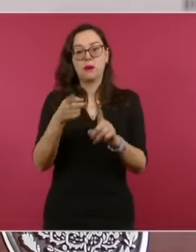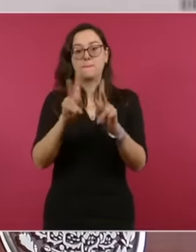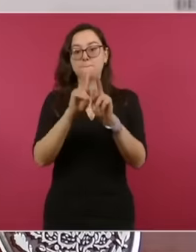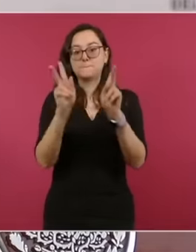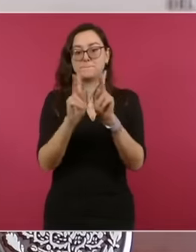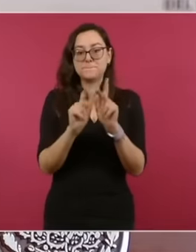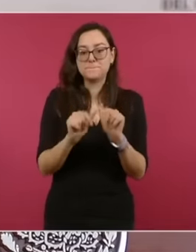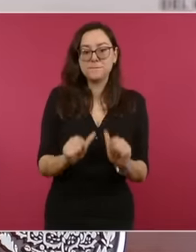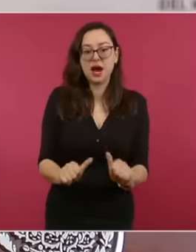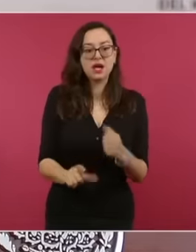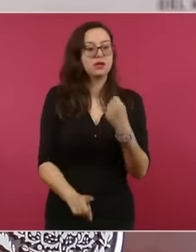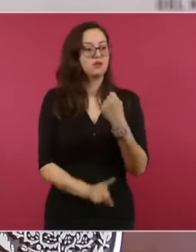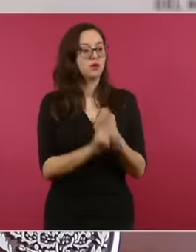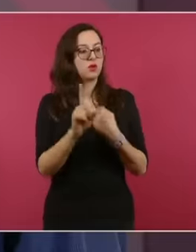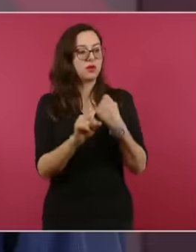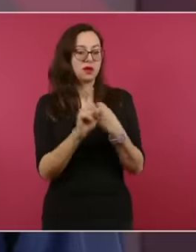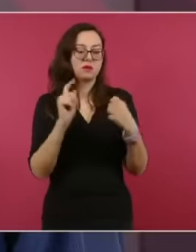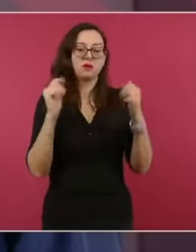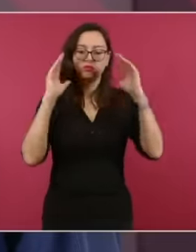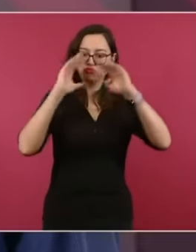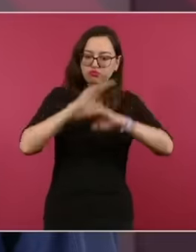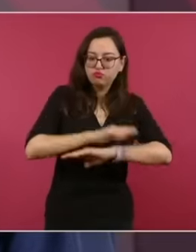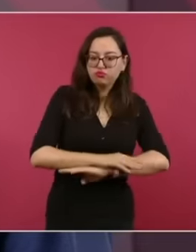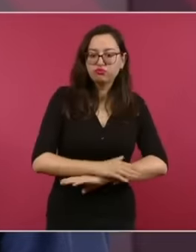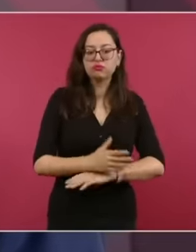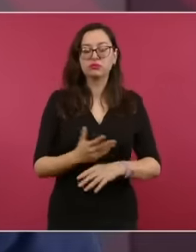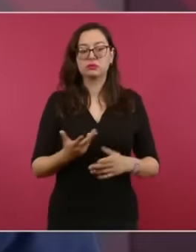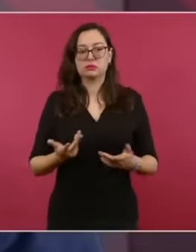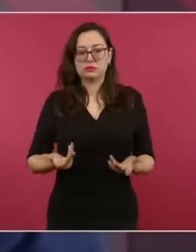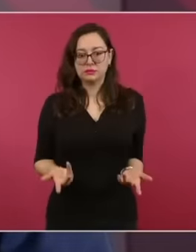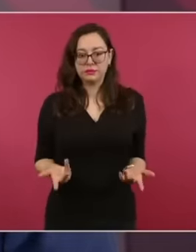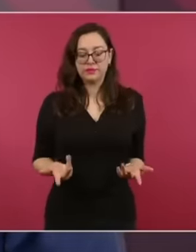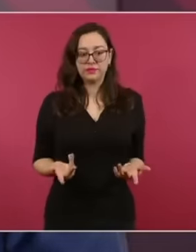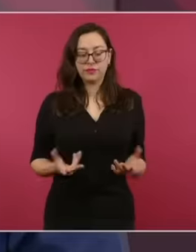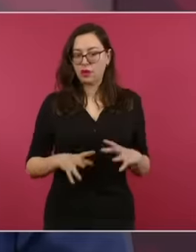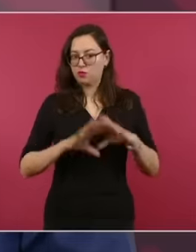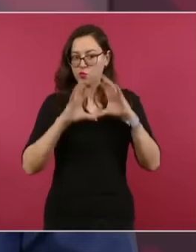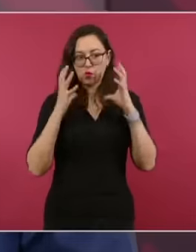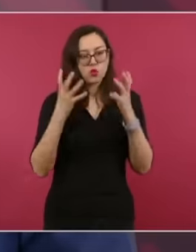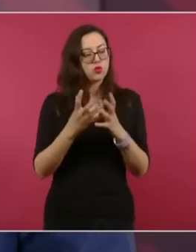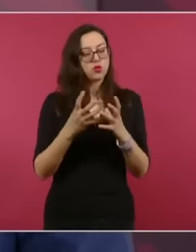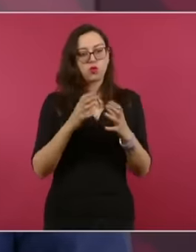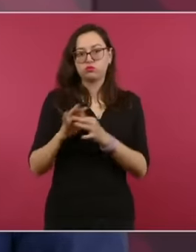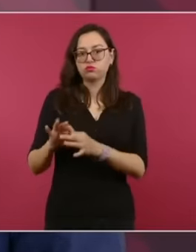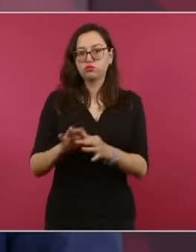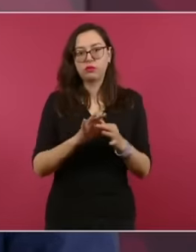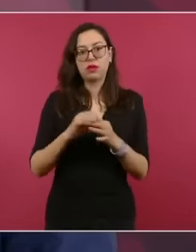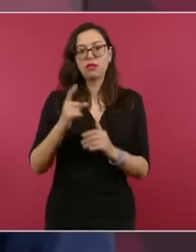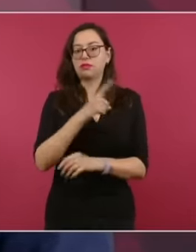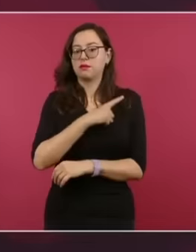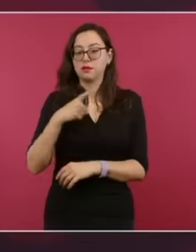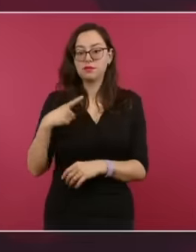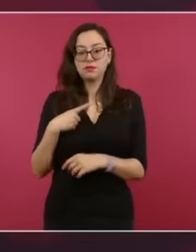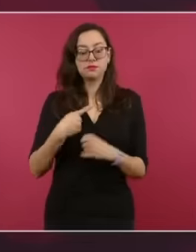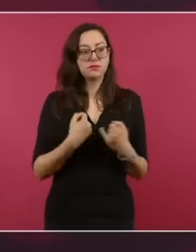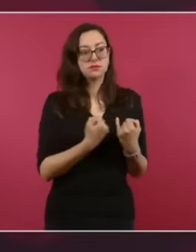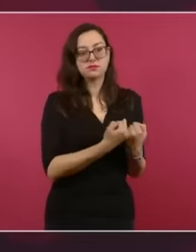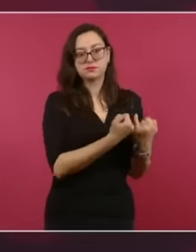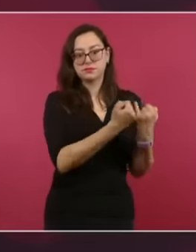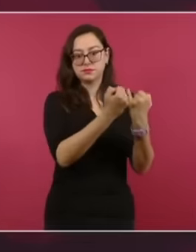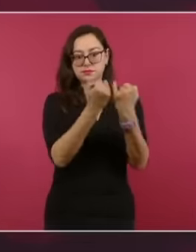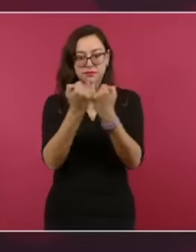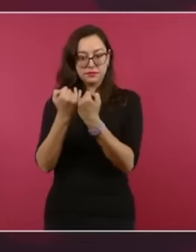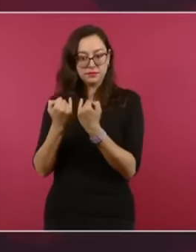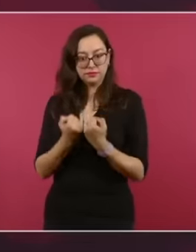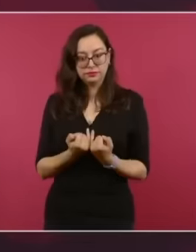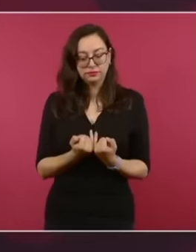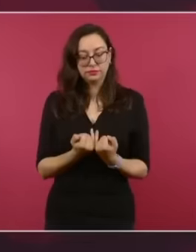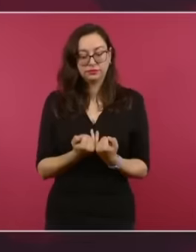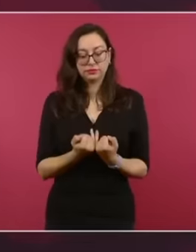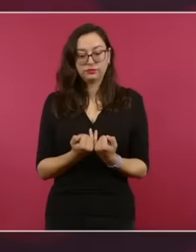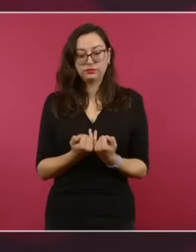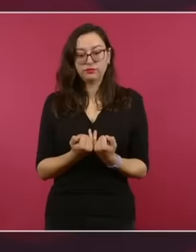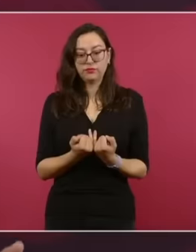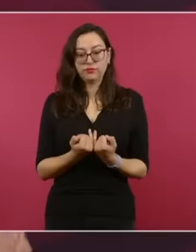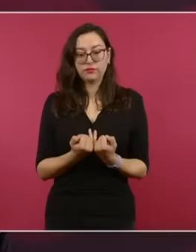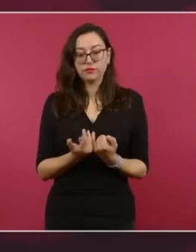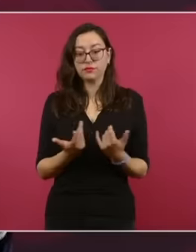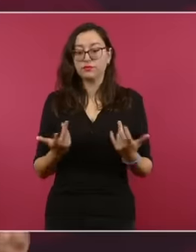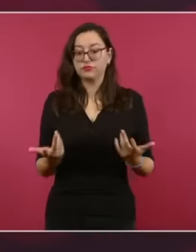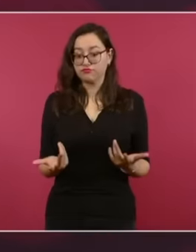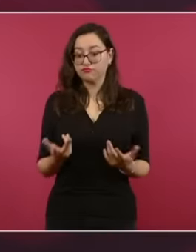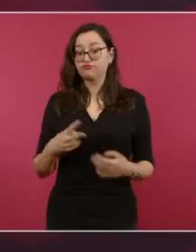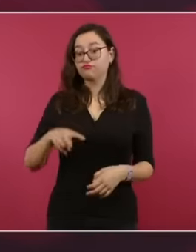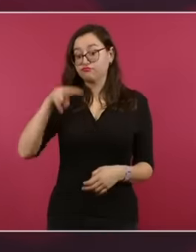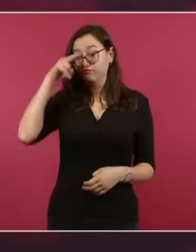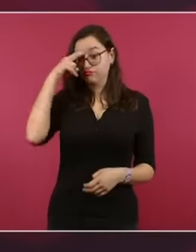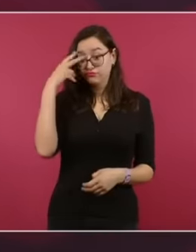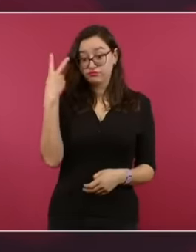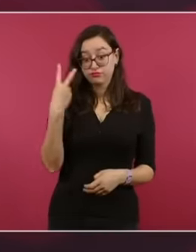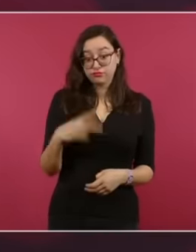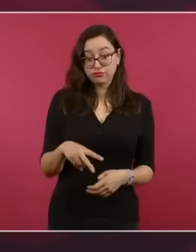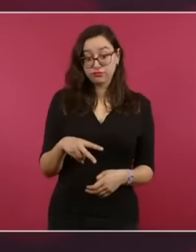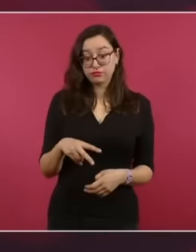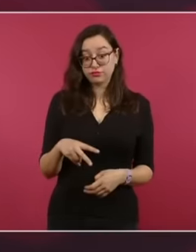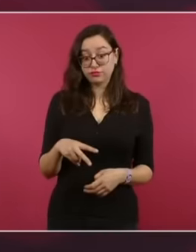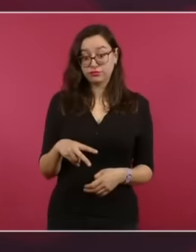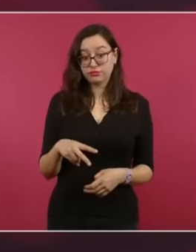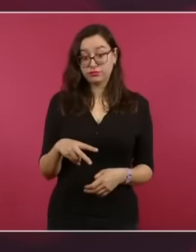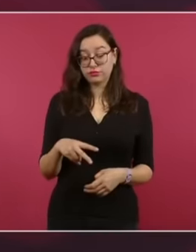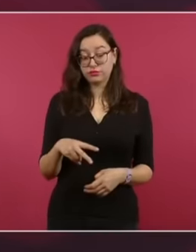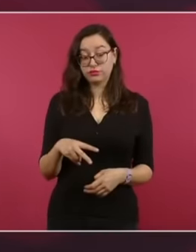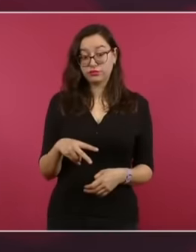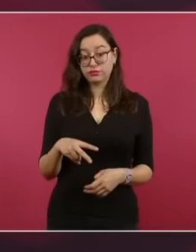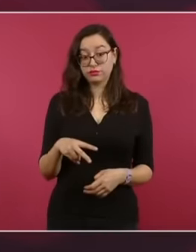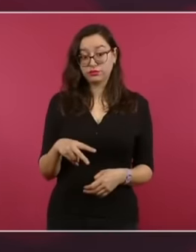this concerns all countries, all peoples of the world. So Mexico has, well, a broad and